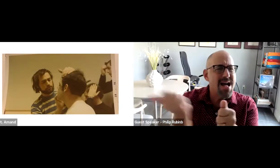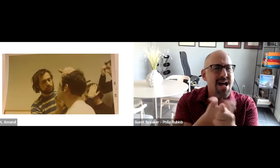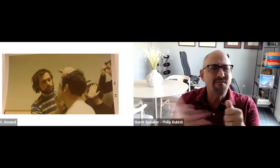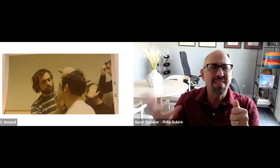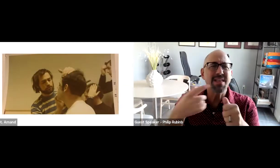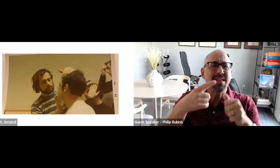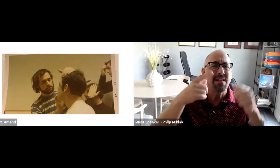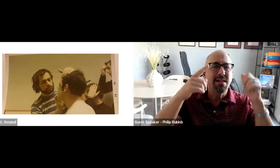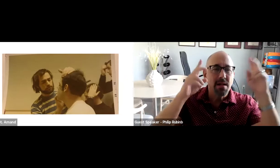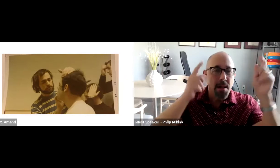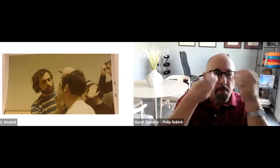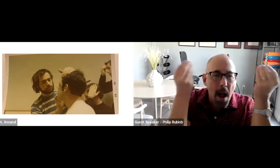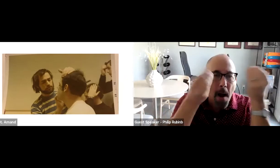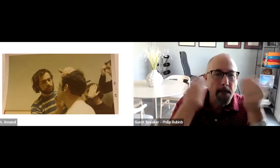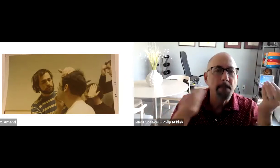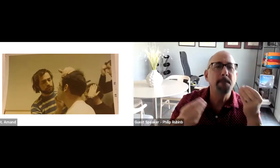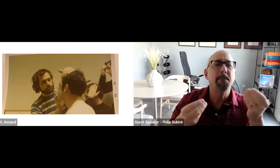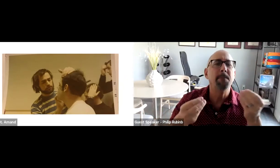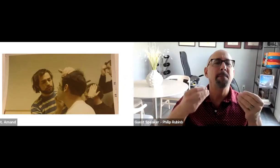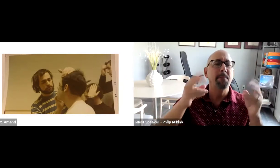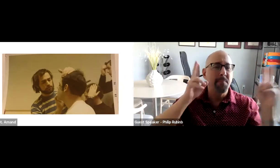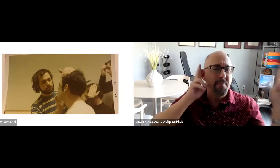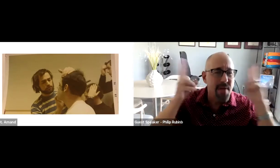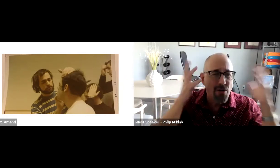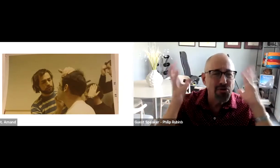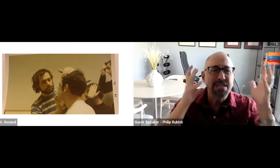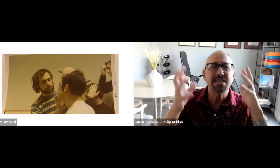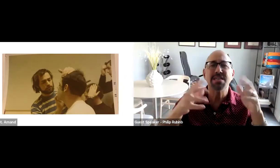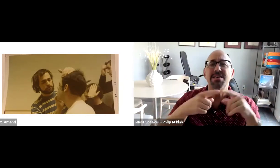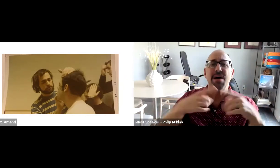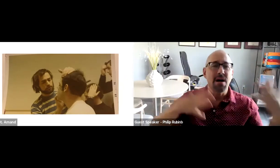and Guy tended to be involved in every facet of theater.